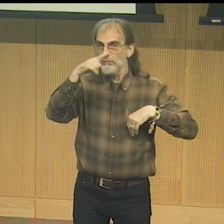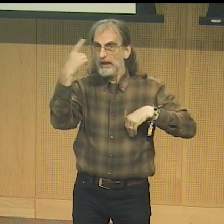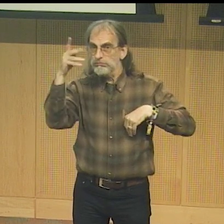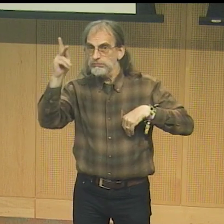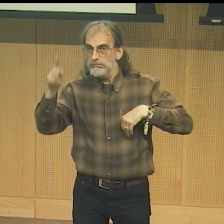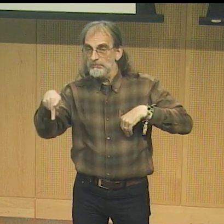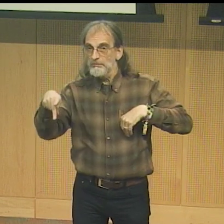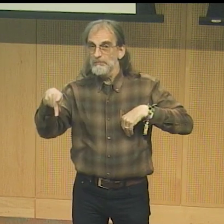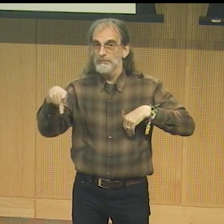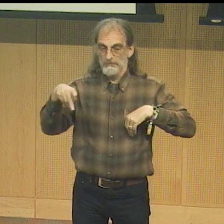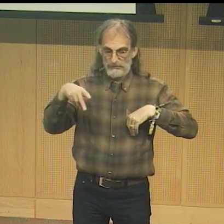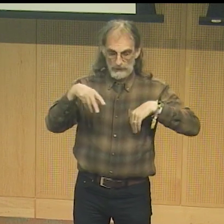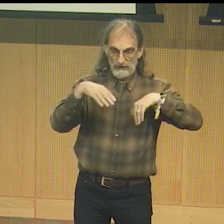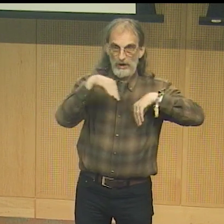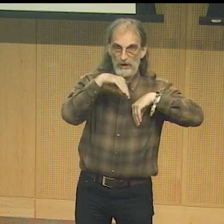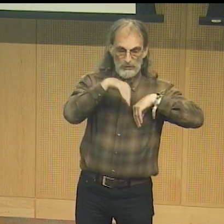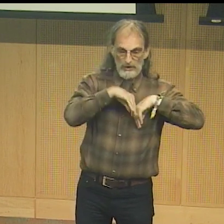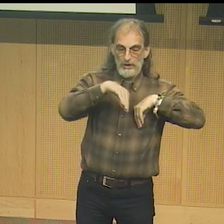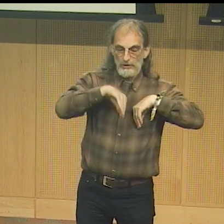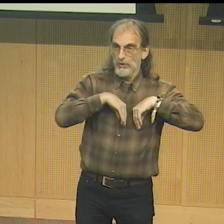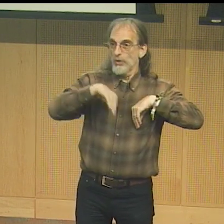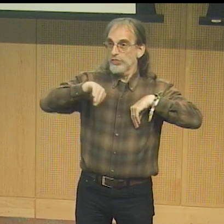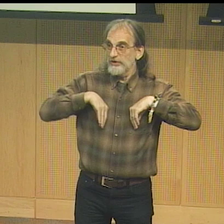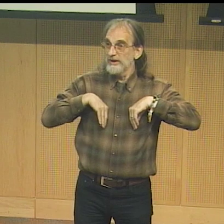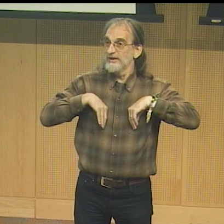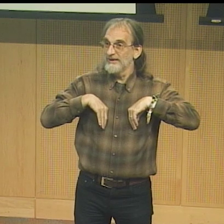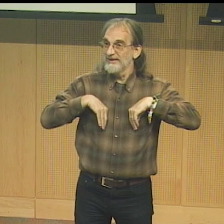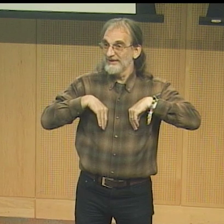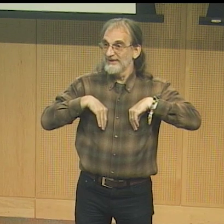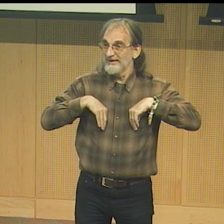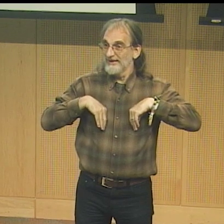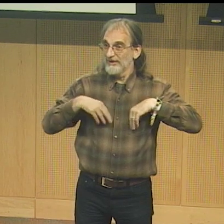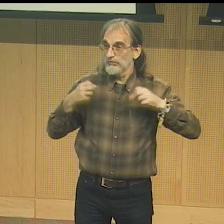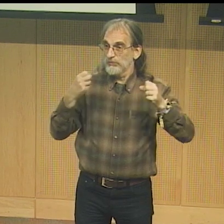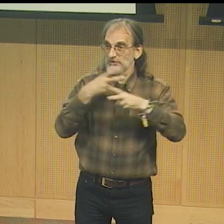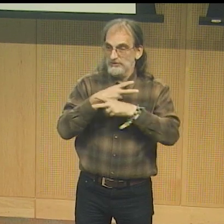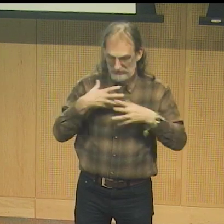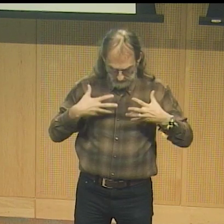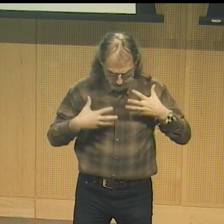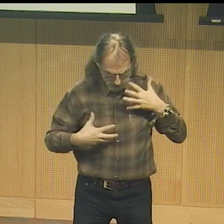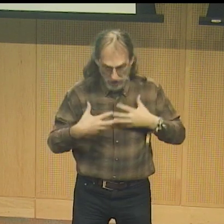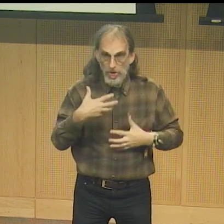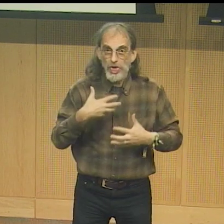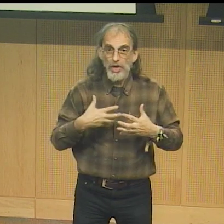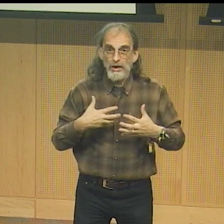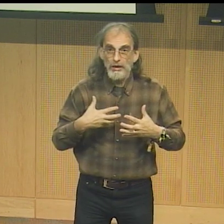that they dually carry within them, right, because some individuals have a multitude of cultures that they carry